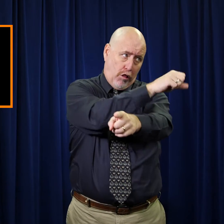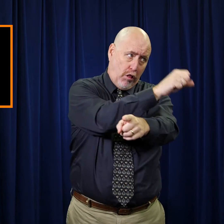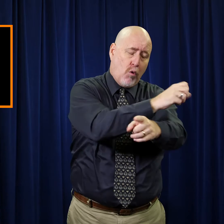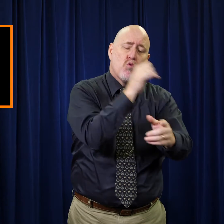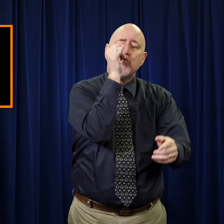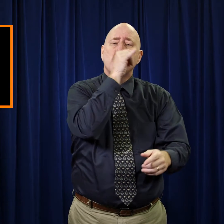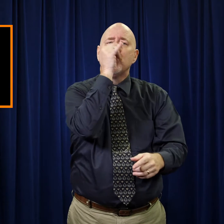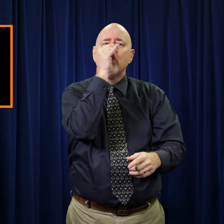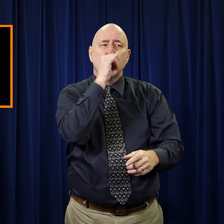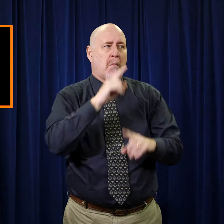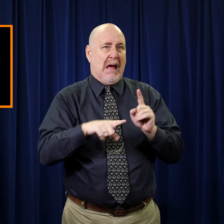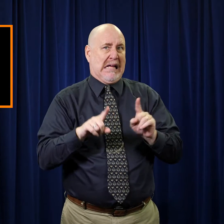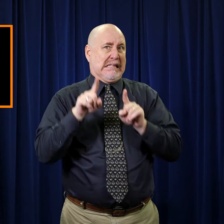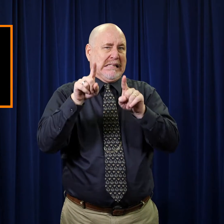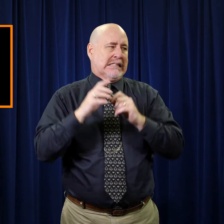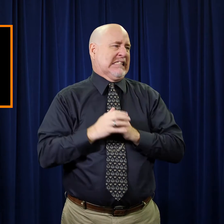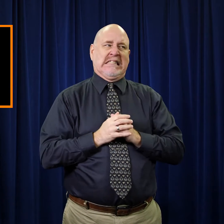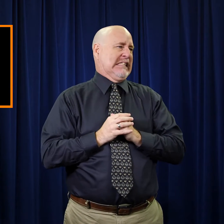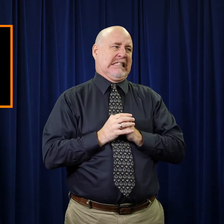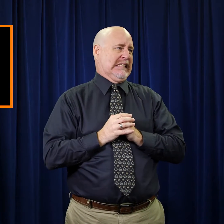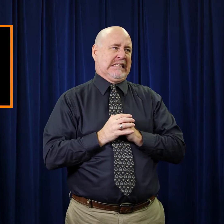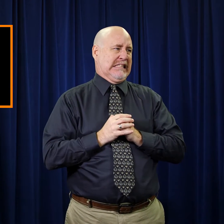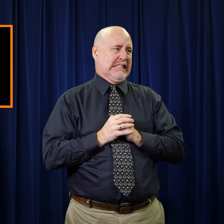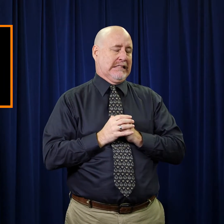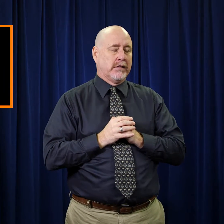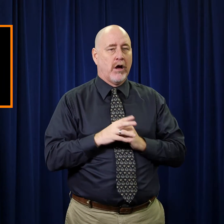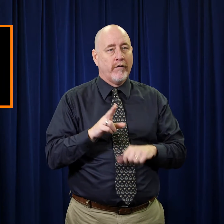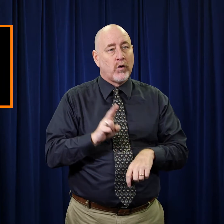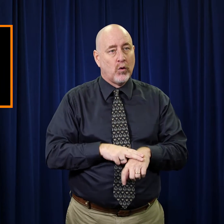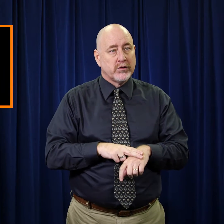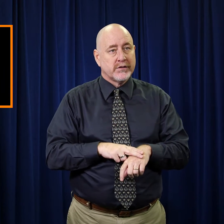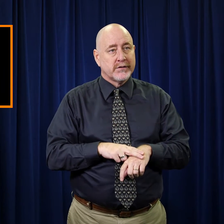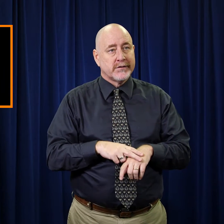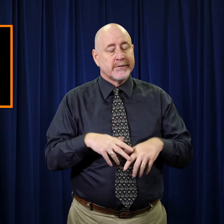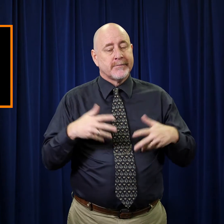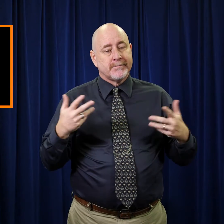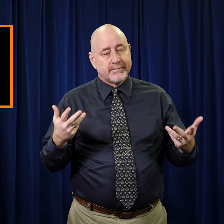beautiful place and all that, but we don't need to be doing this." And of course